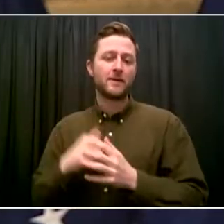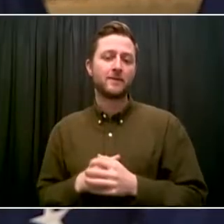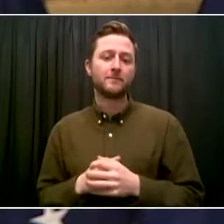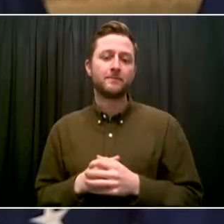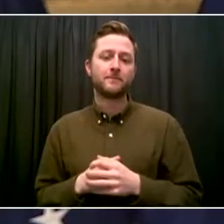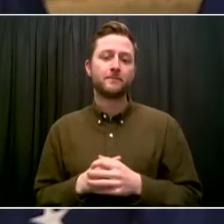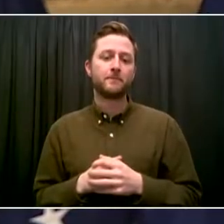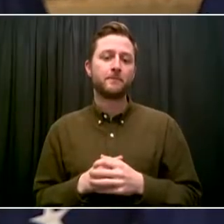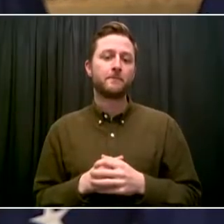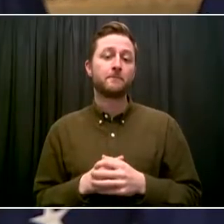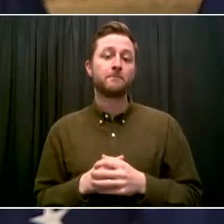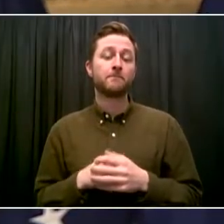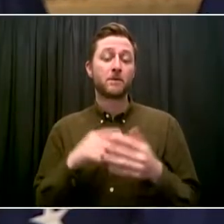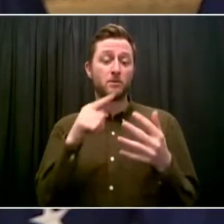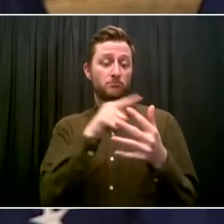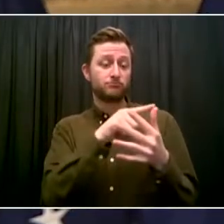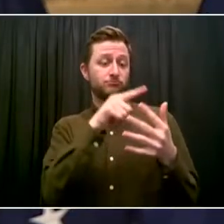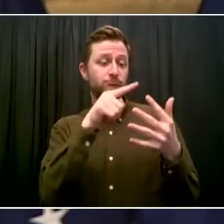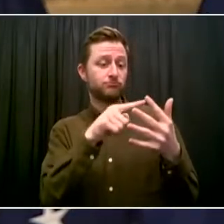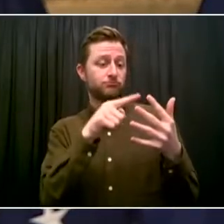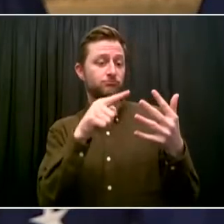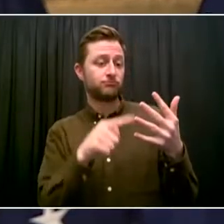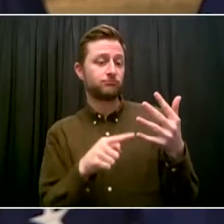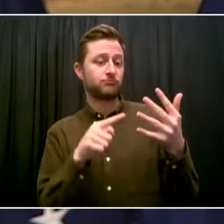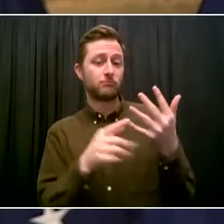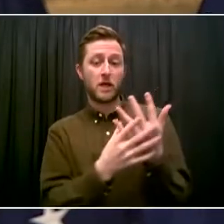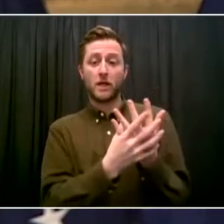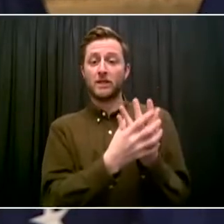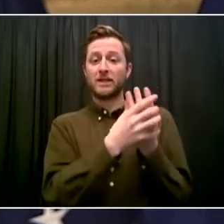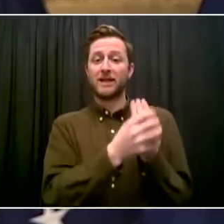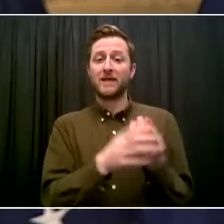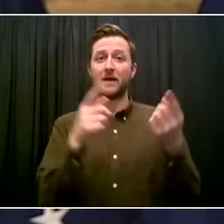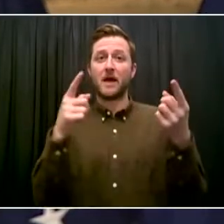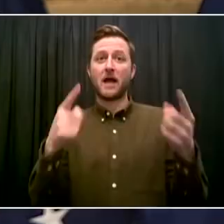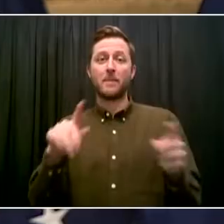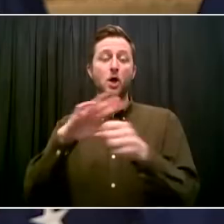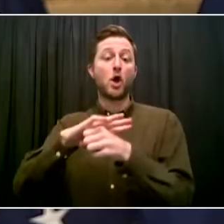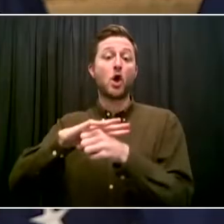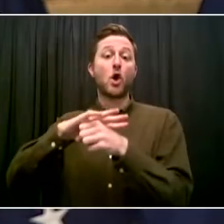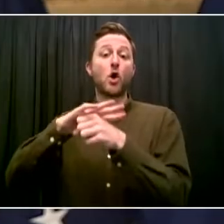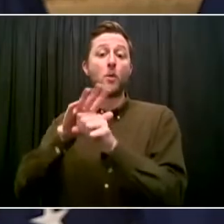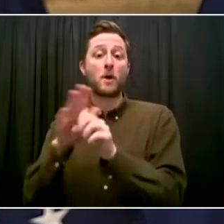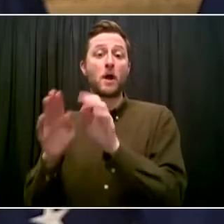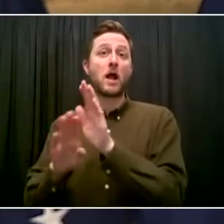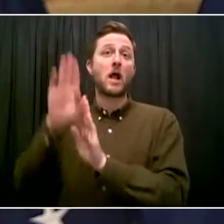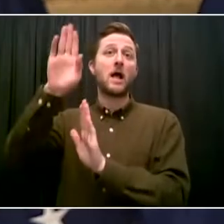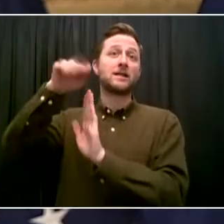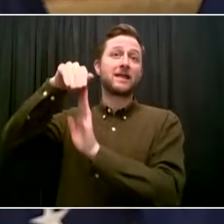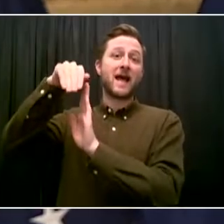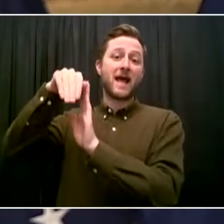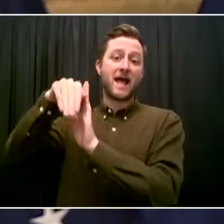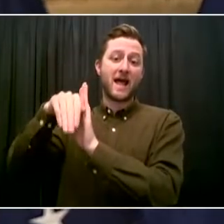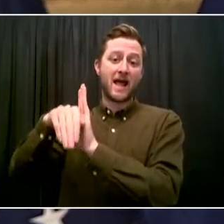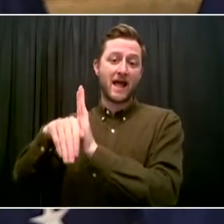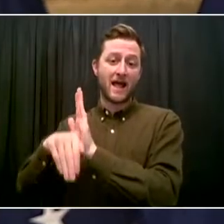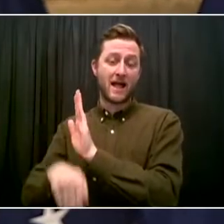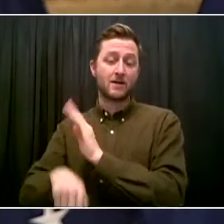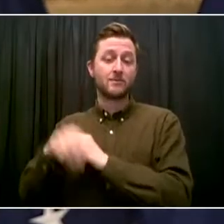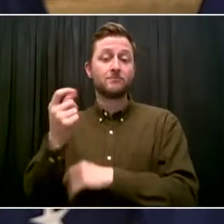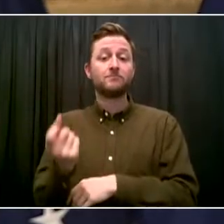HARDEST HIT BY THE PANDEMIC THROUGH COMMUNITY PARTNES RAND